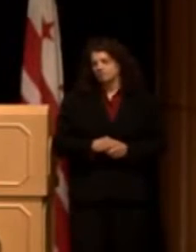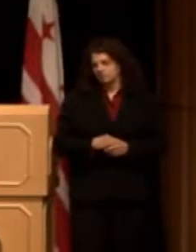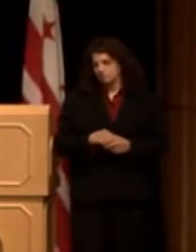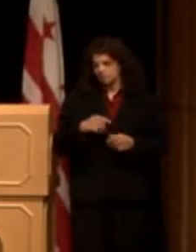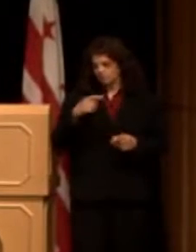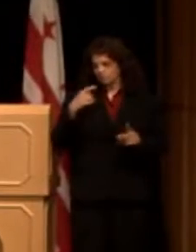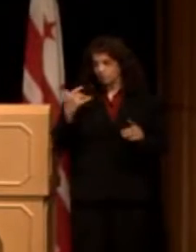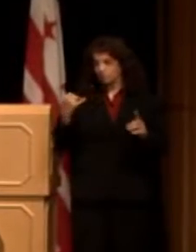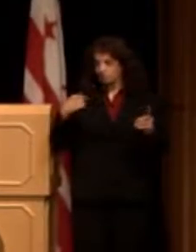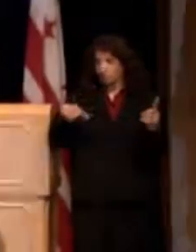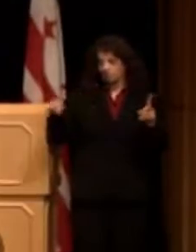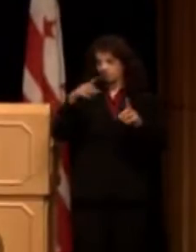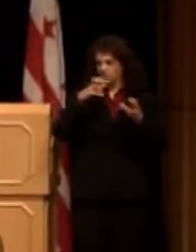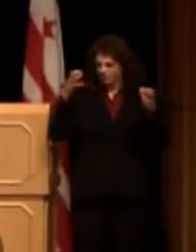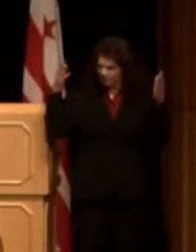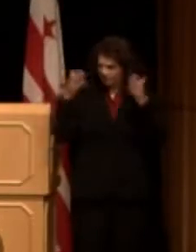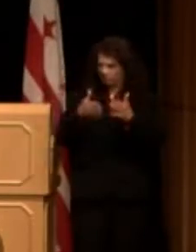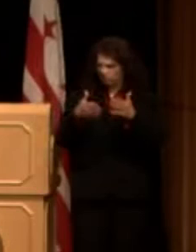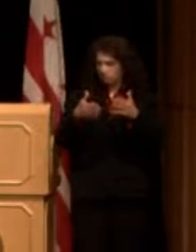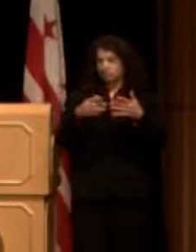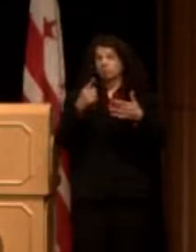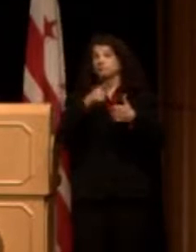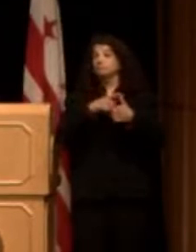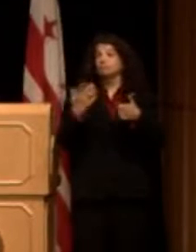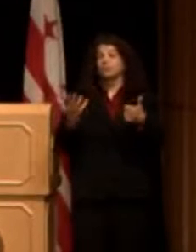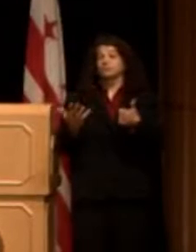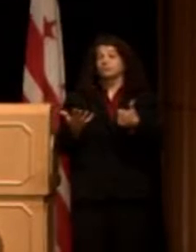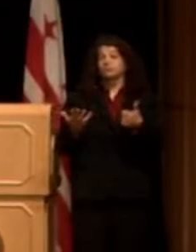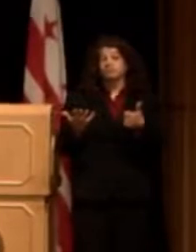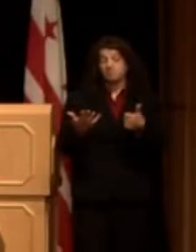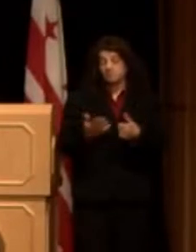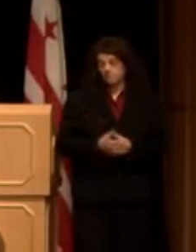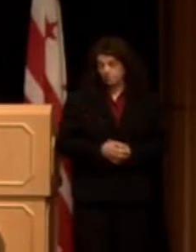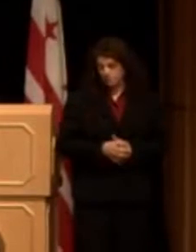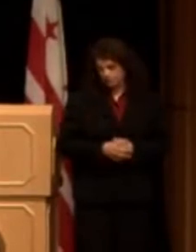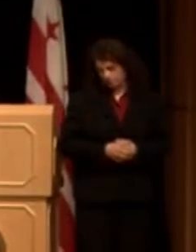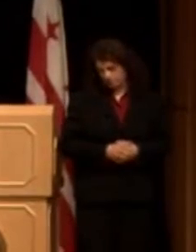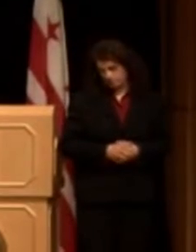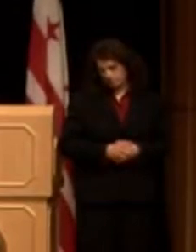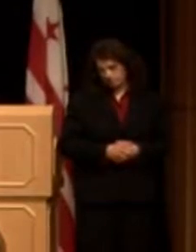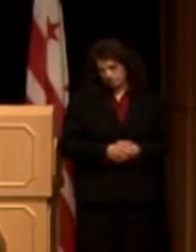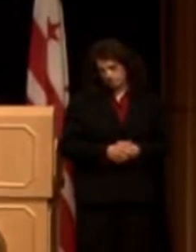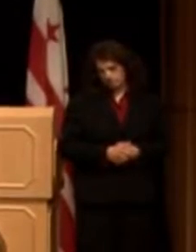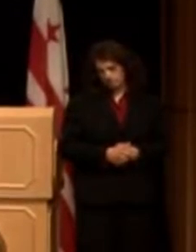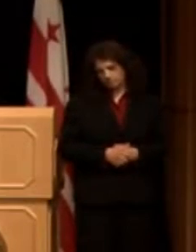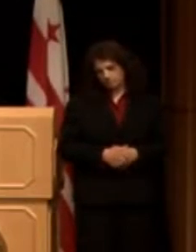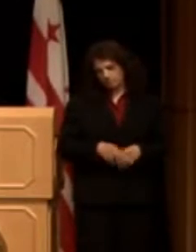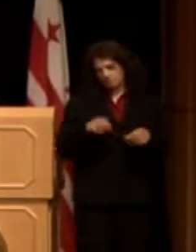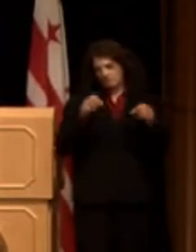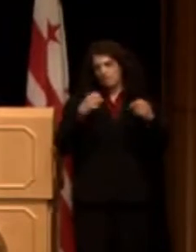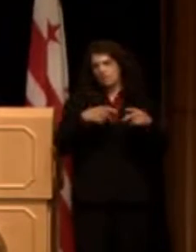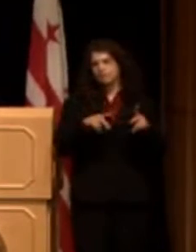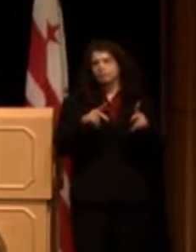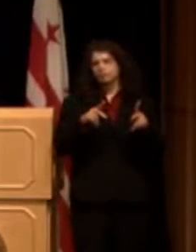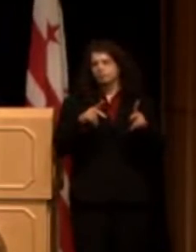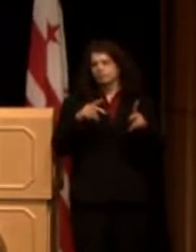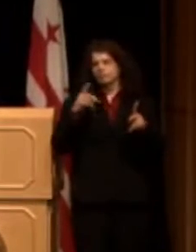FEW THINGS. ONE IS THE AMAZING OPPORTUNITIES THAT WE THE GOVERNMENT HAVE FOR REALLY THE PEOPLE THAT ARE IN